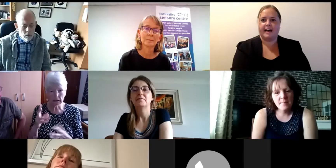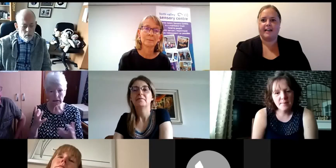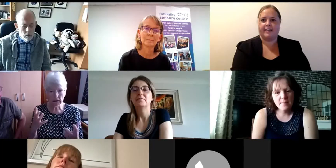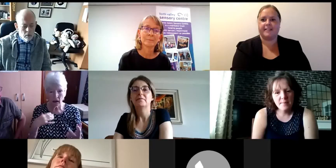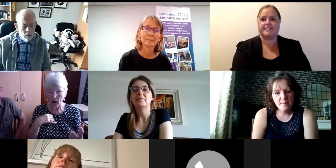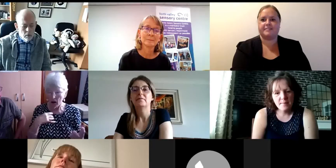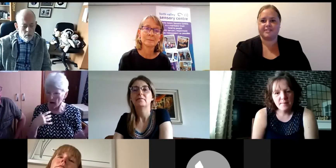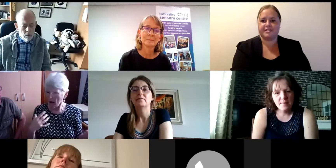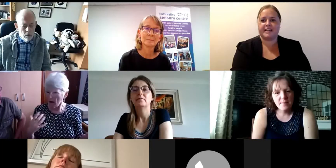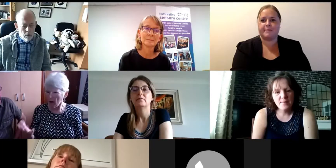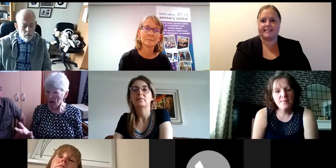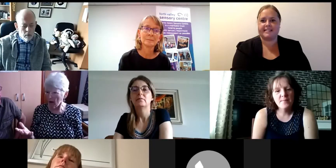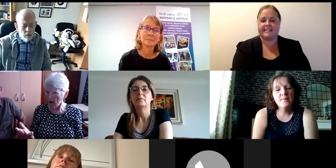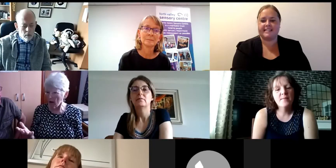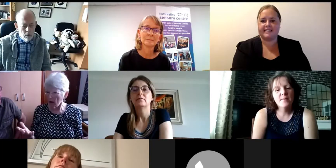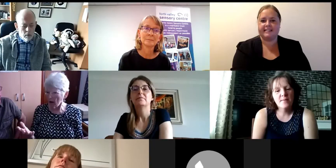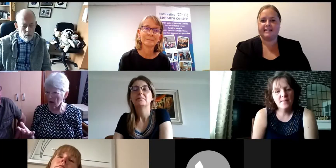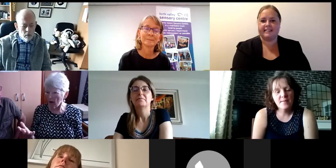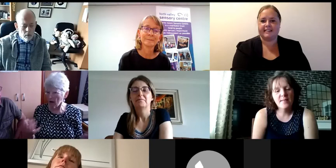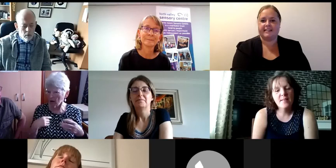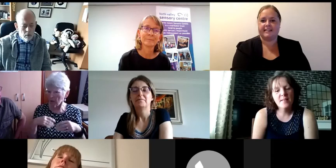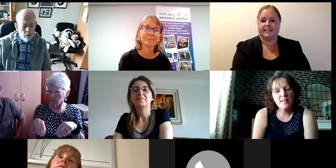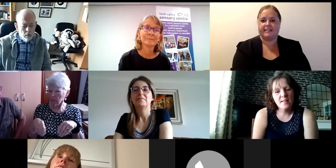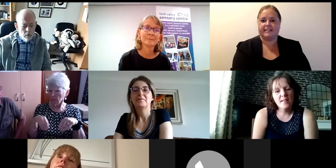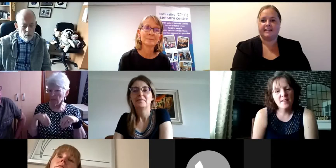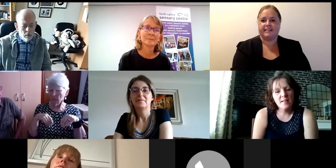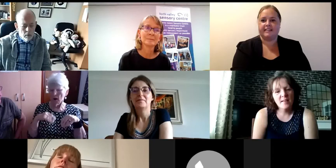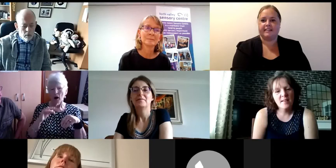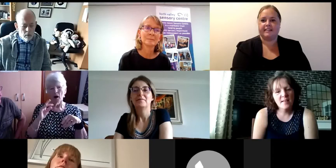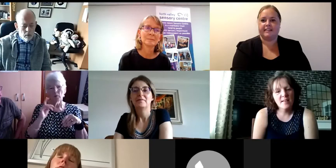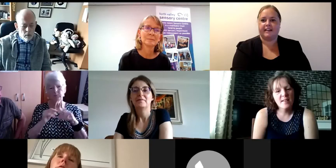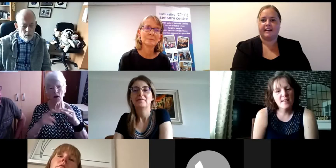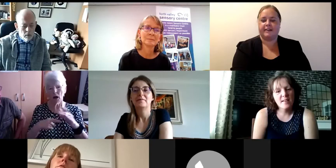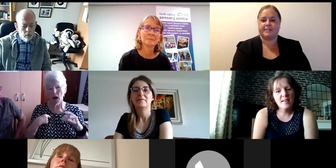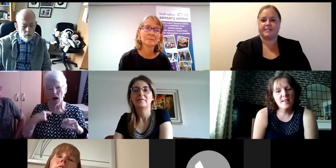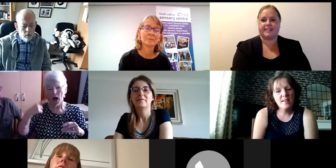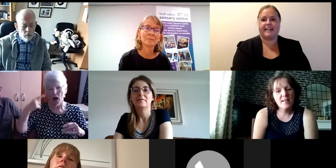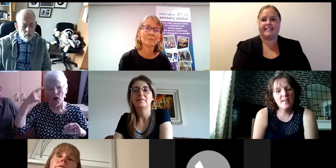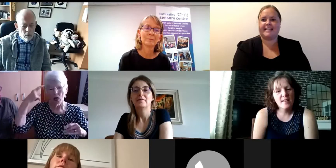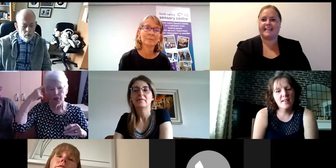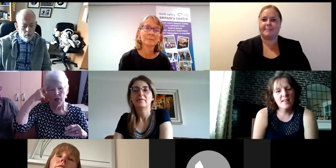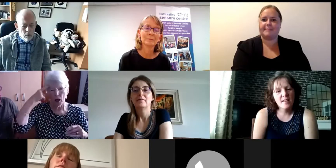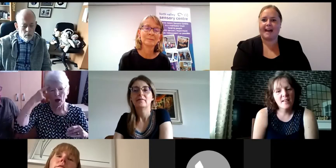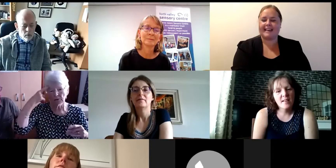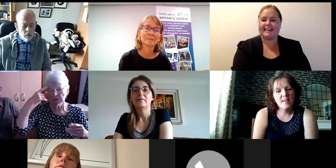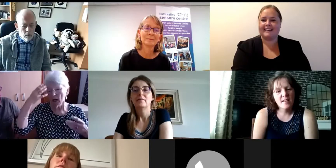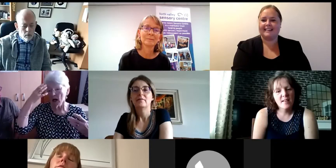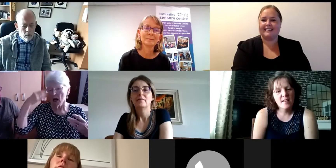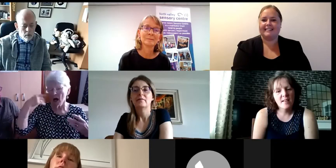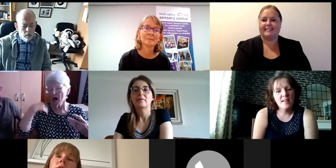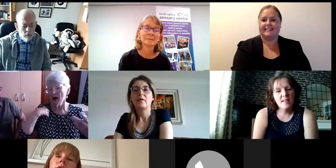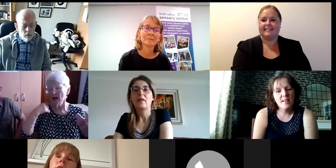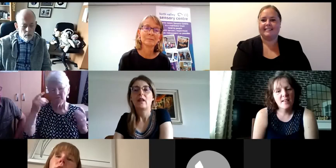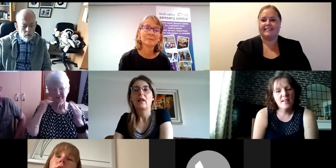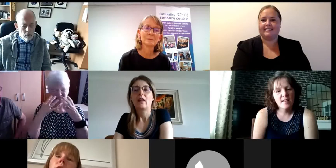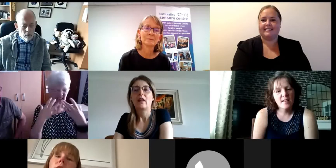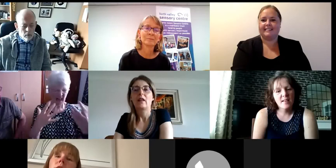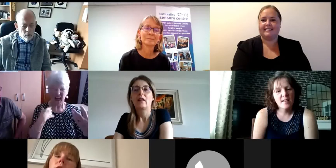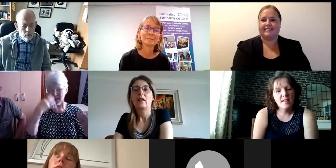What is that? It was the first time I'd seen it. I was kind of taken aback